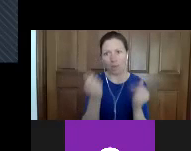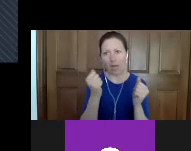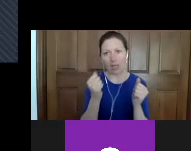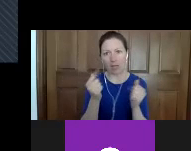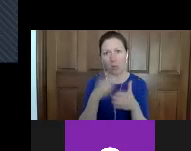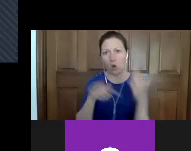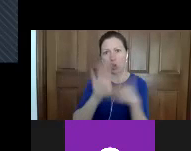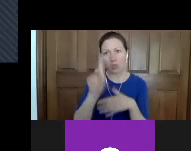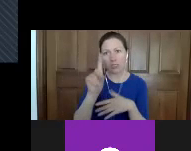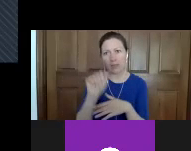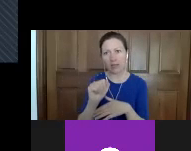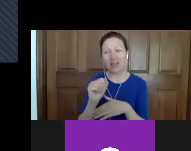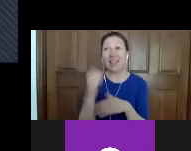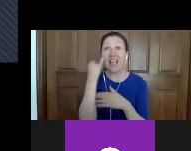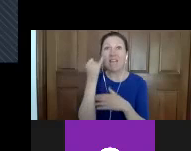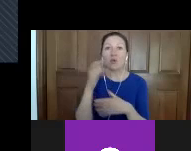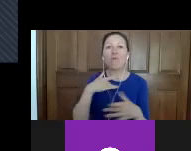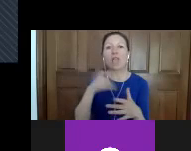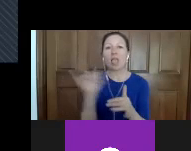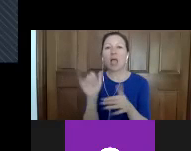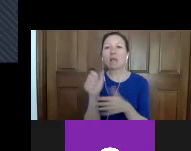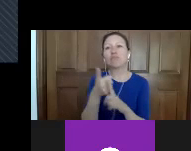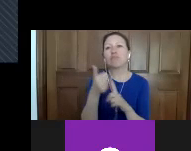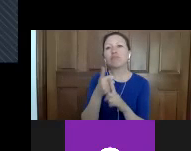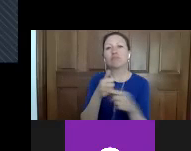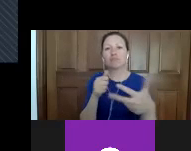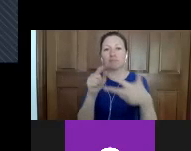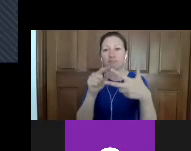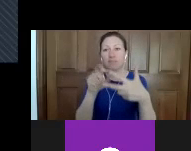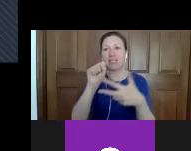if you feel like you're in this category, disclosure in this way can help.